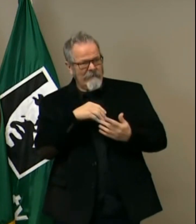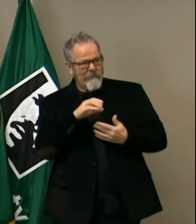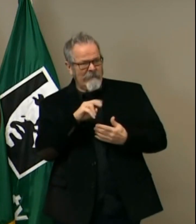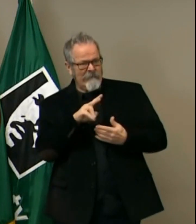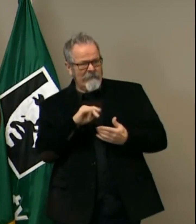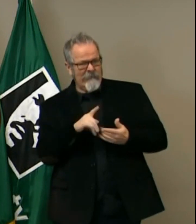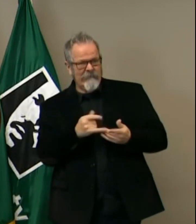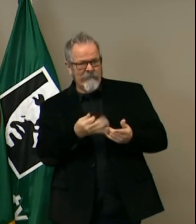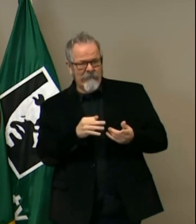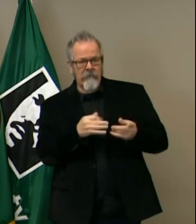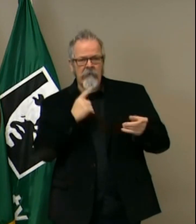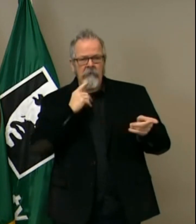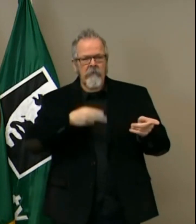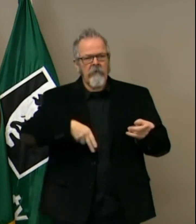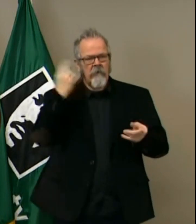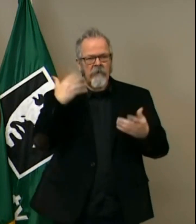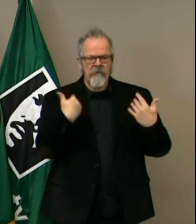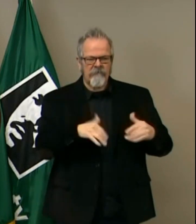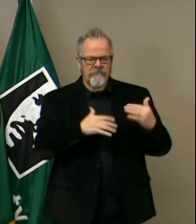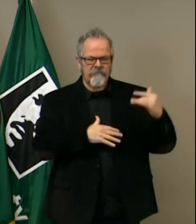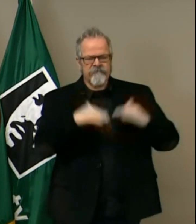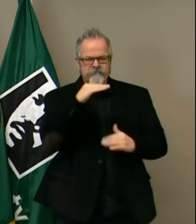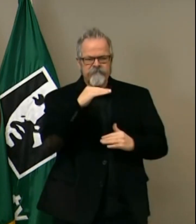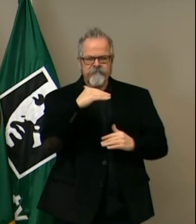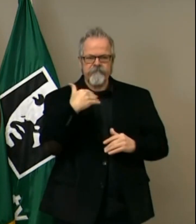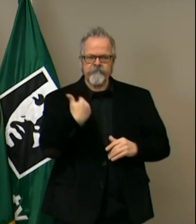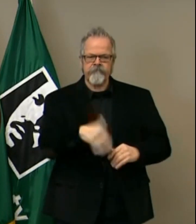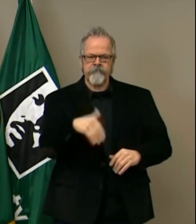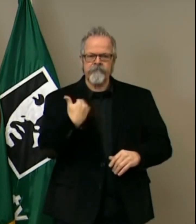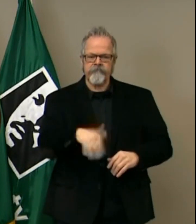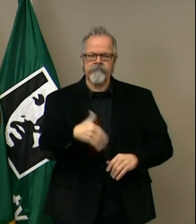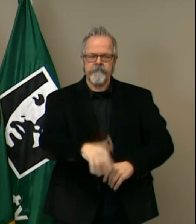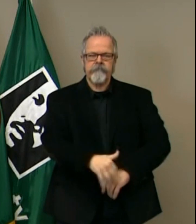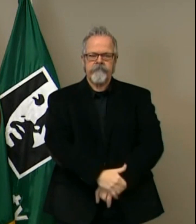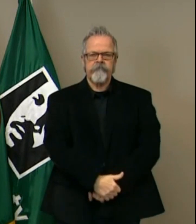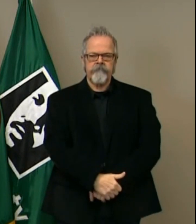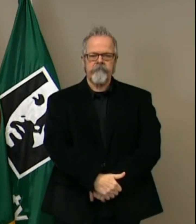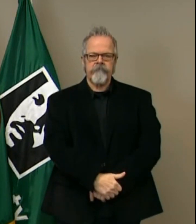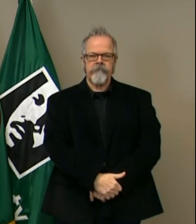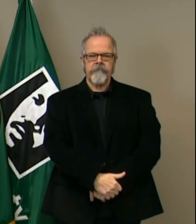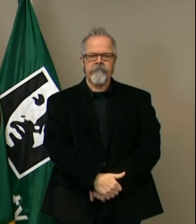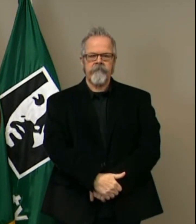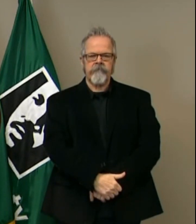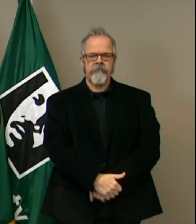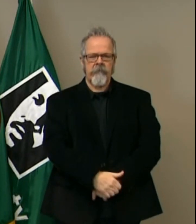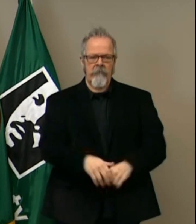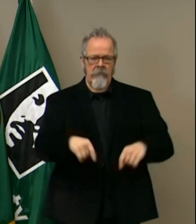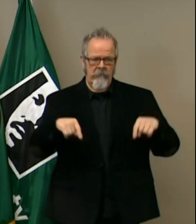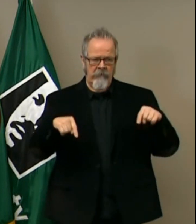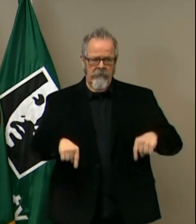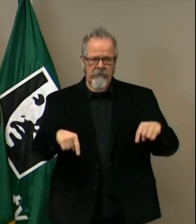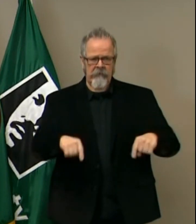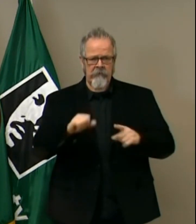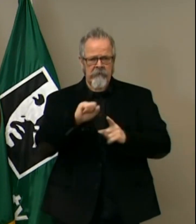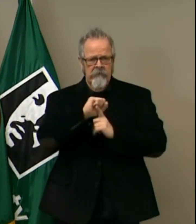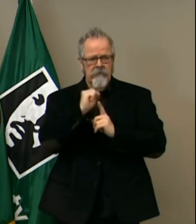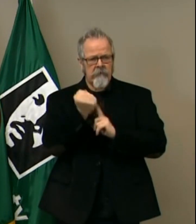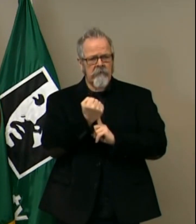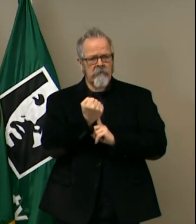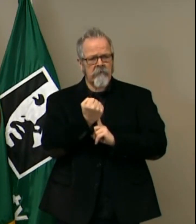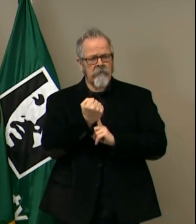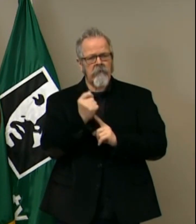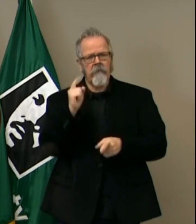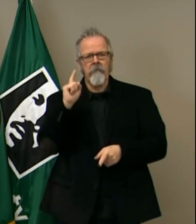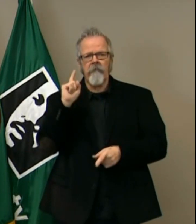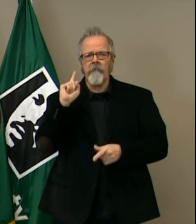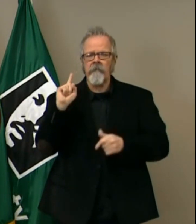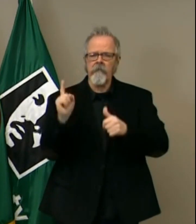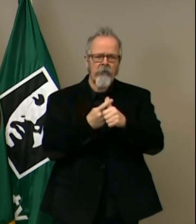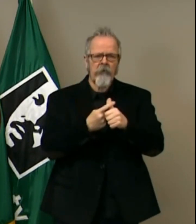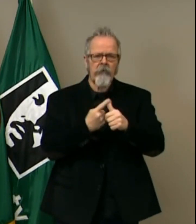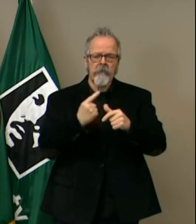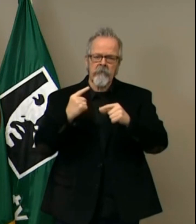where we both can be part of this battle but must be part of this battle this is